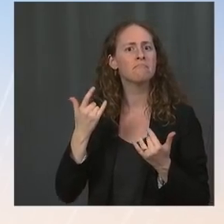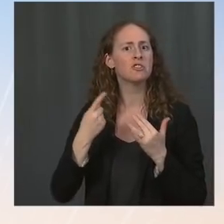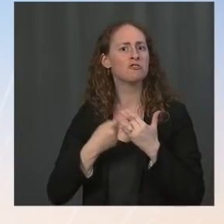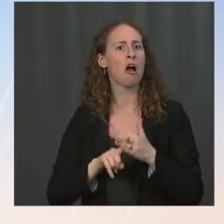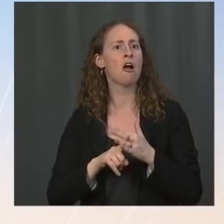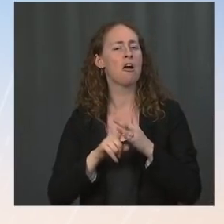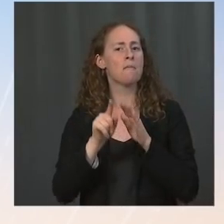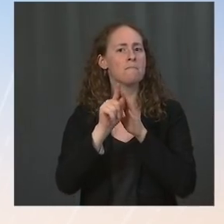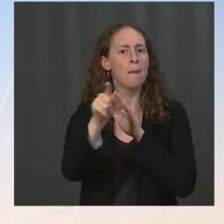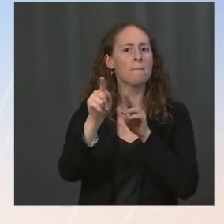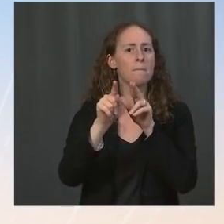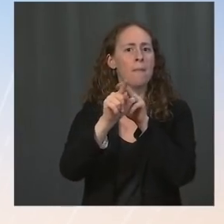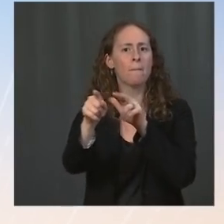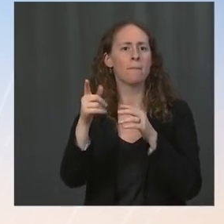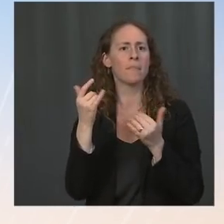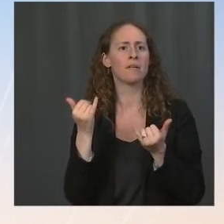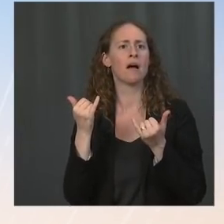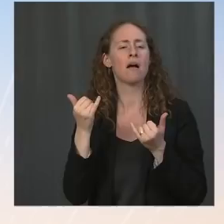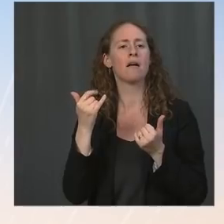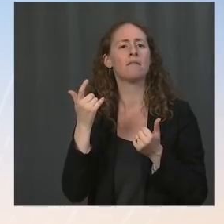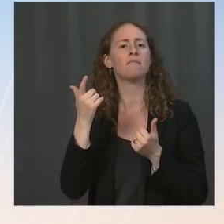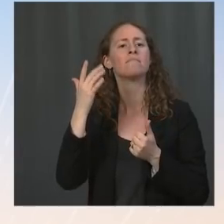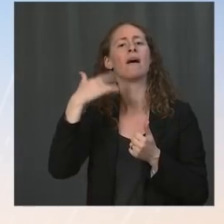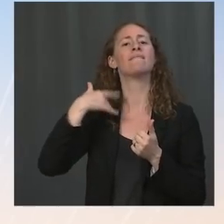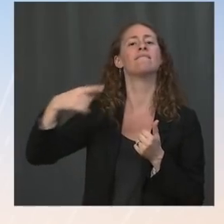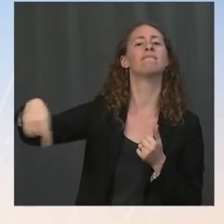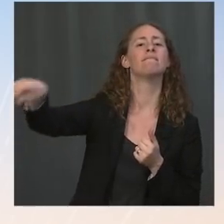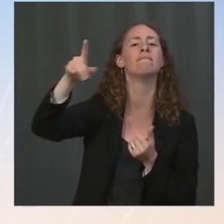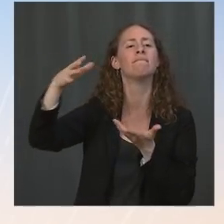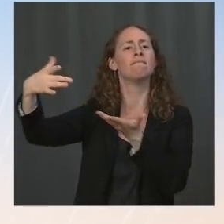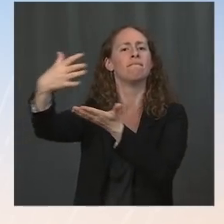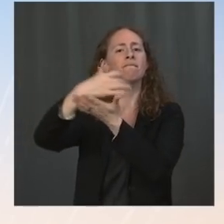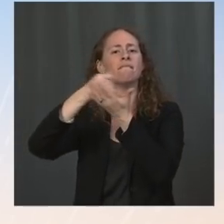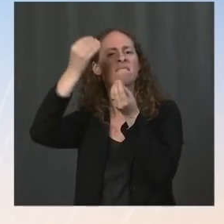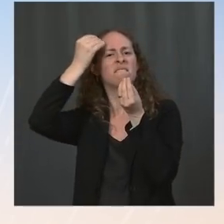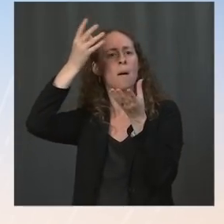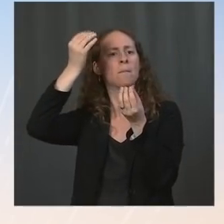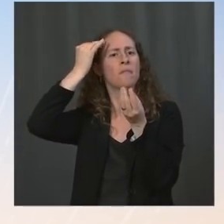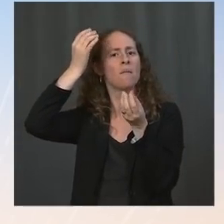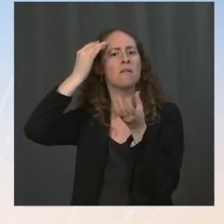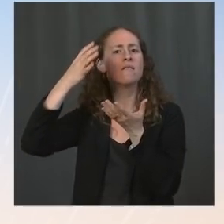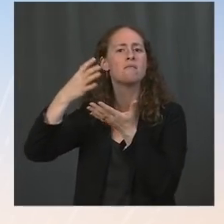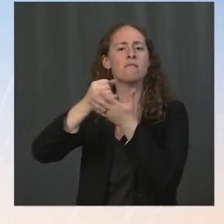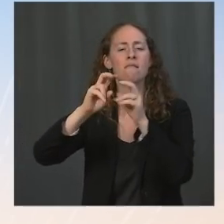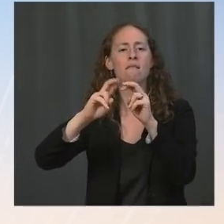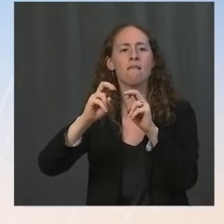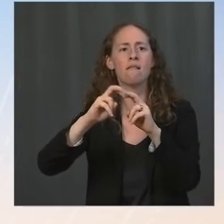we've got the intelligence to do it. But my question is, you know, why is it that we weren't able to do --